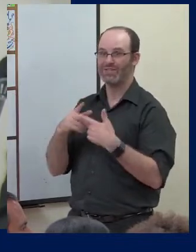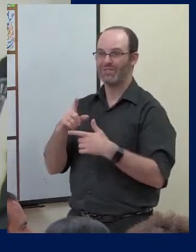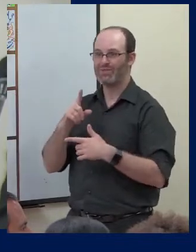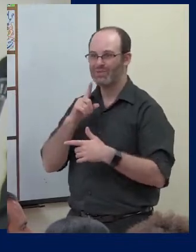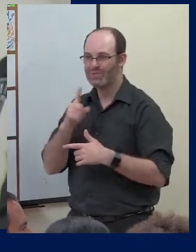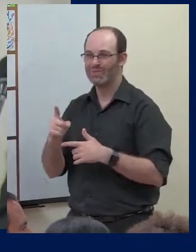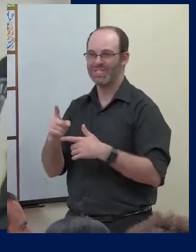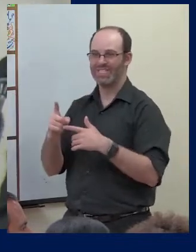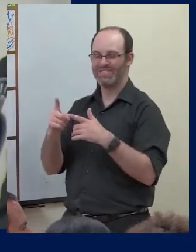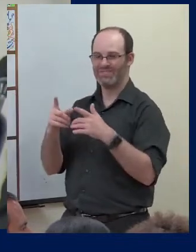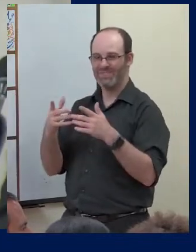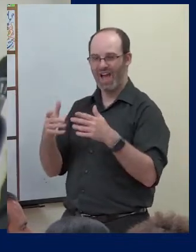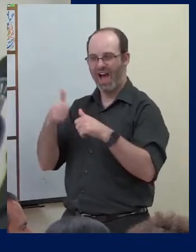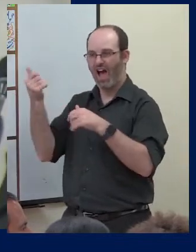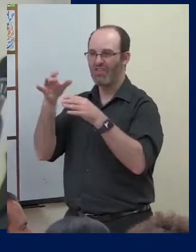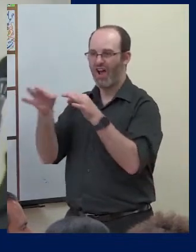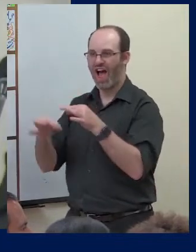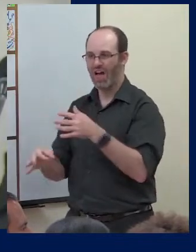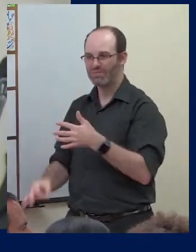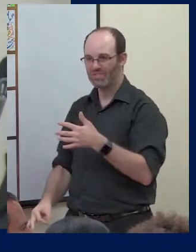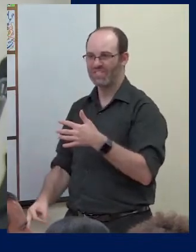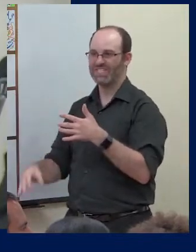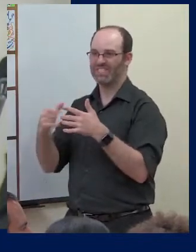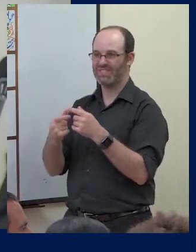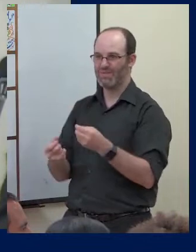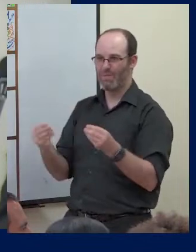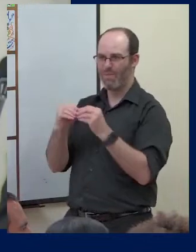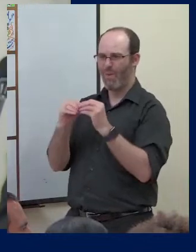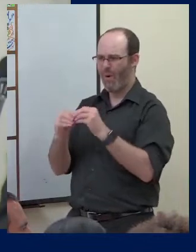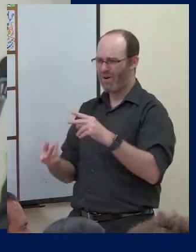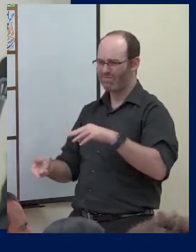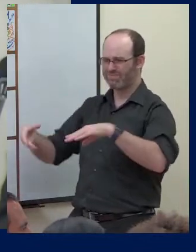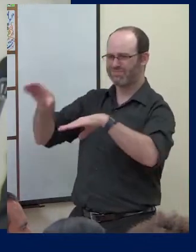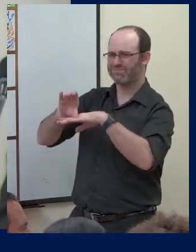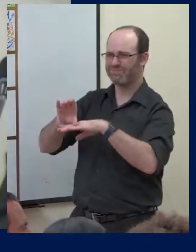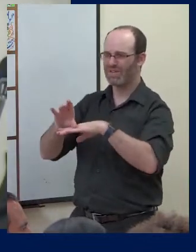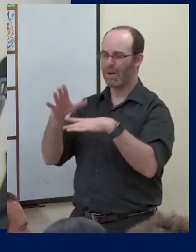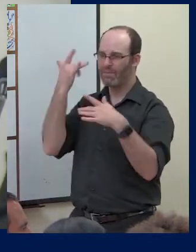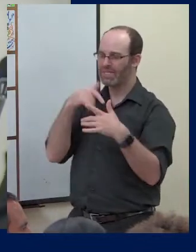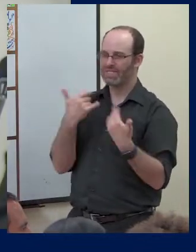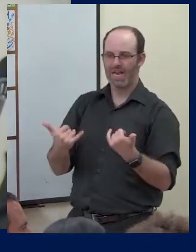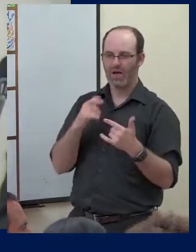we have more than just English, that we are helping people believe that America wants